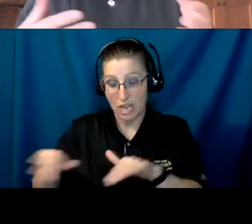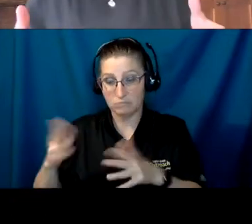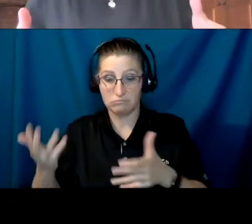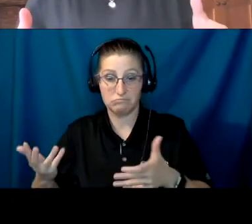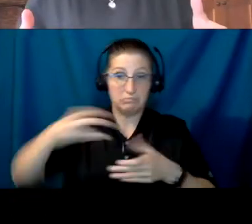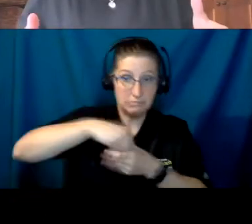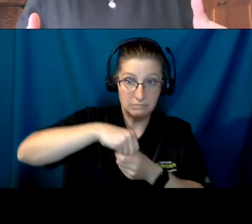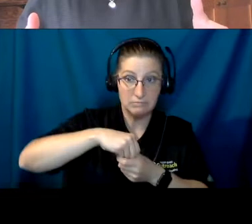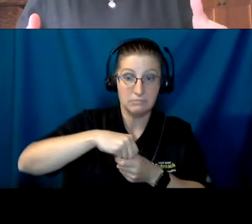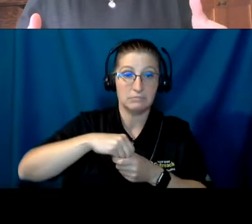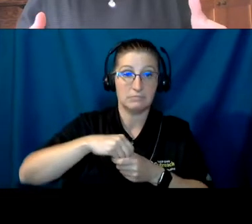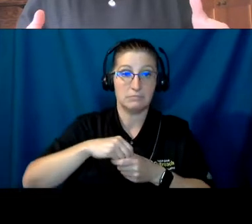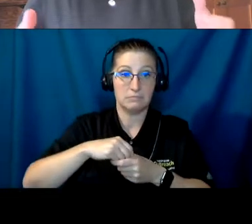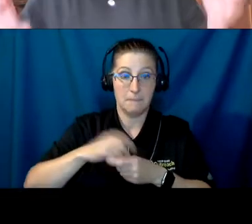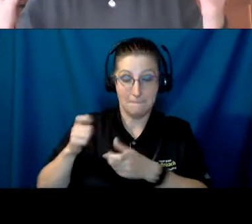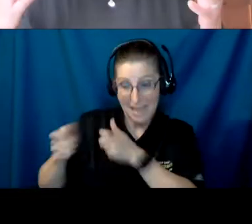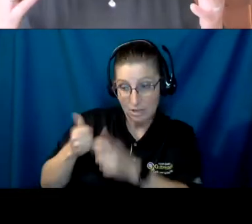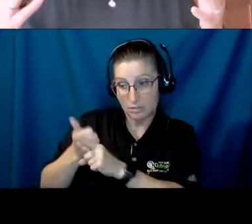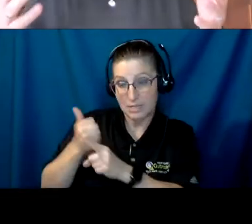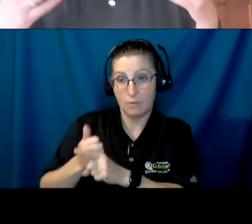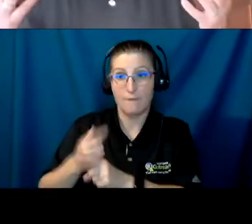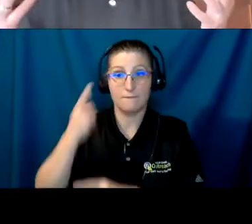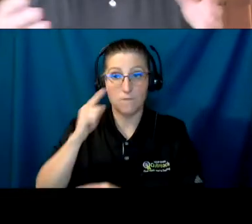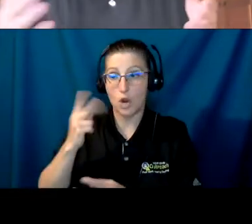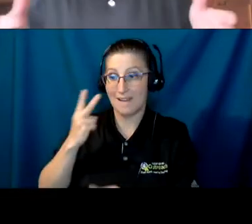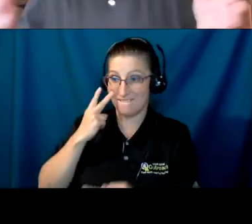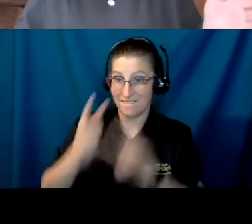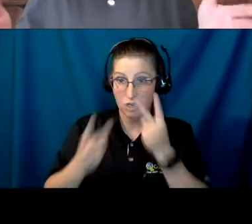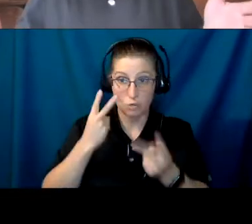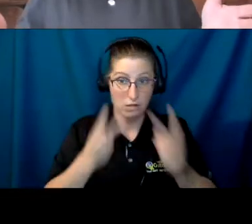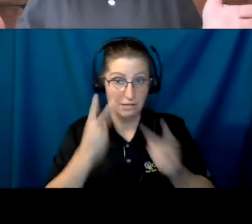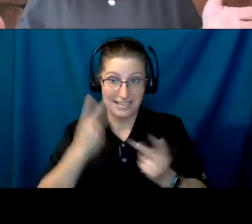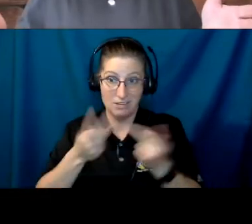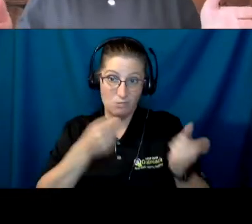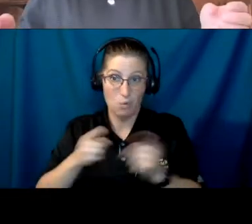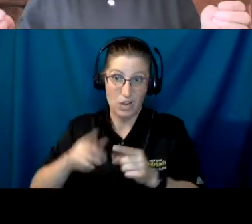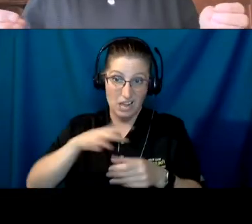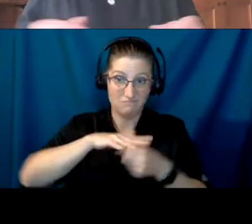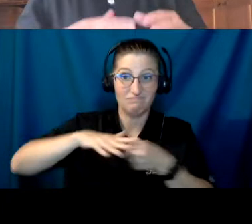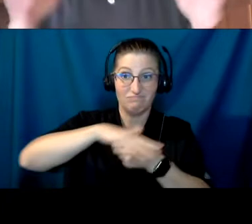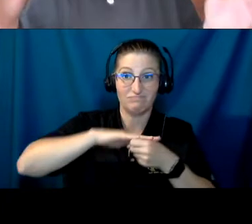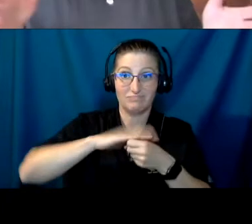manage in terms of the visual load of the of this of the space, like how much is going